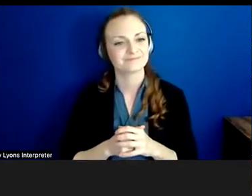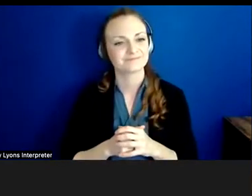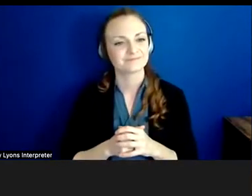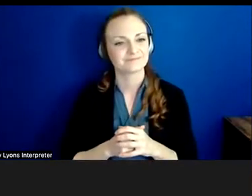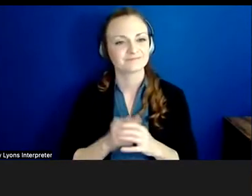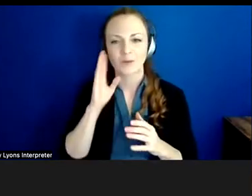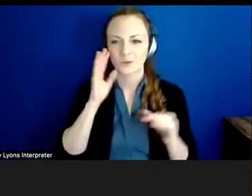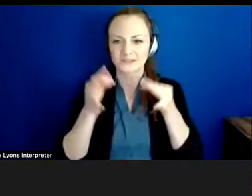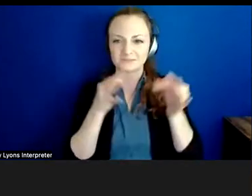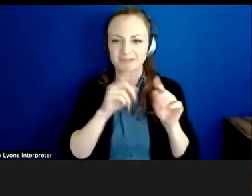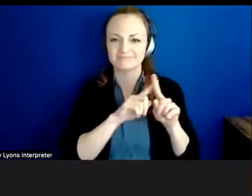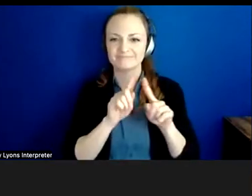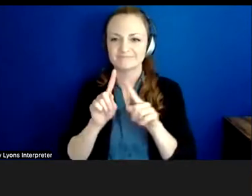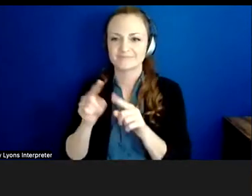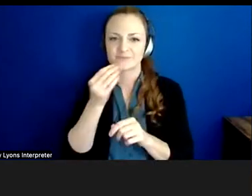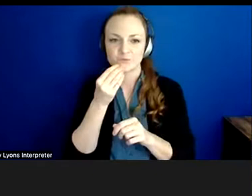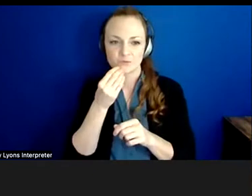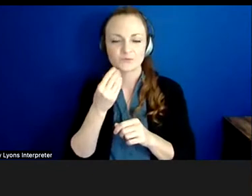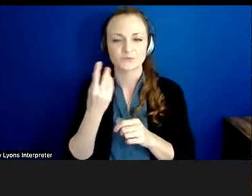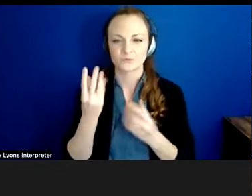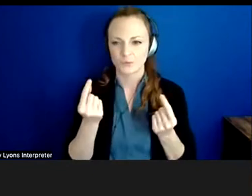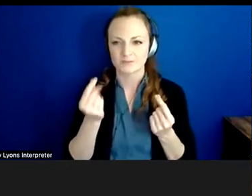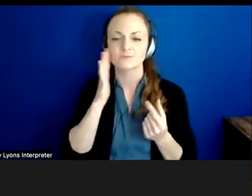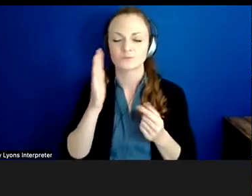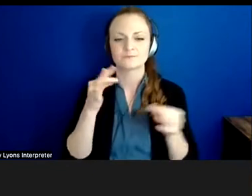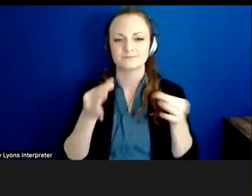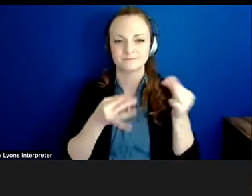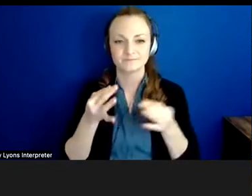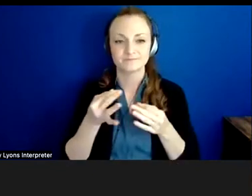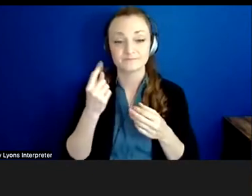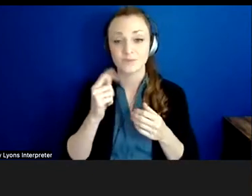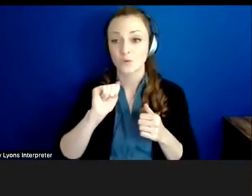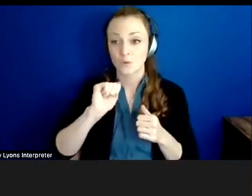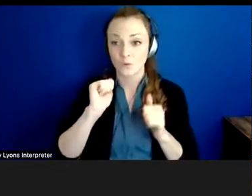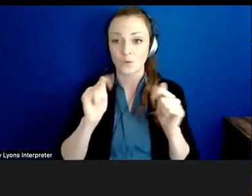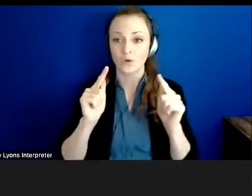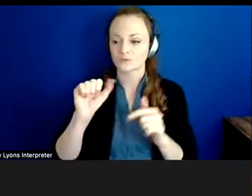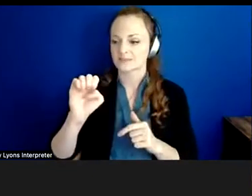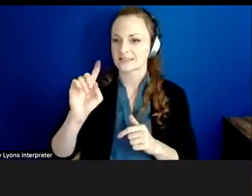all those foods are but every cedar plate will have a space for all of those foods and